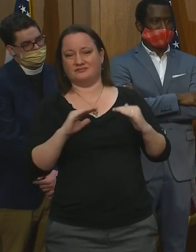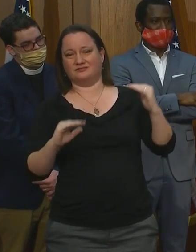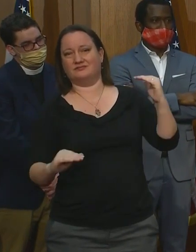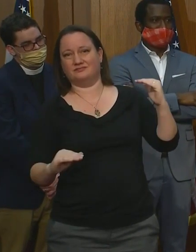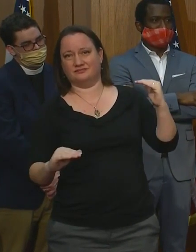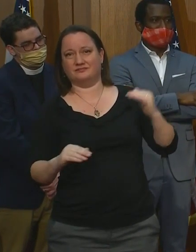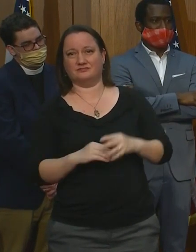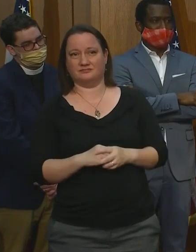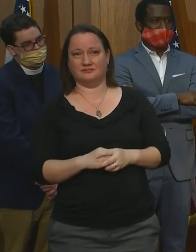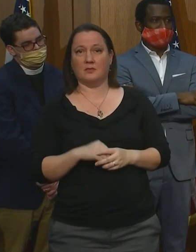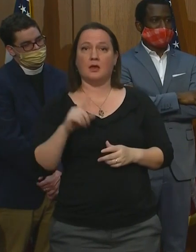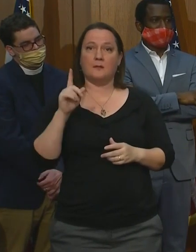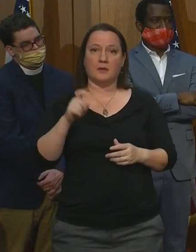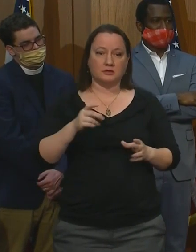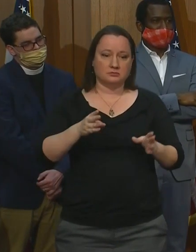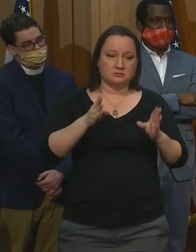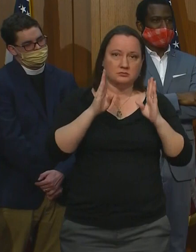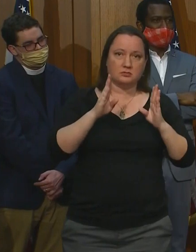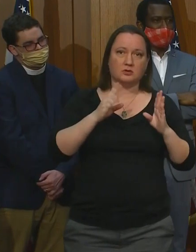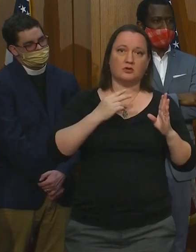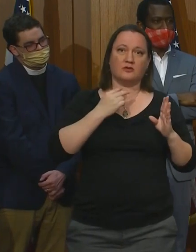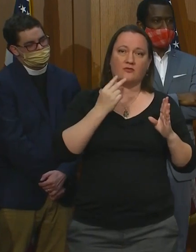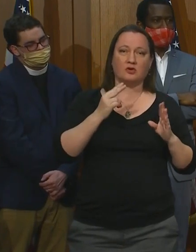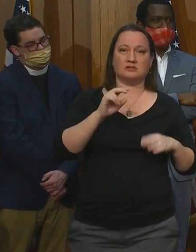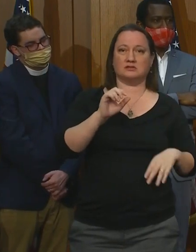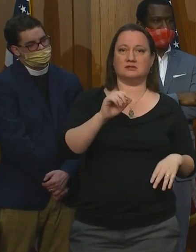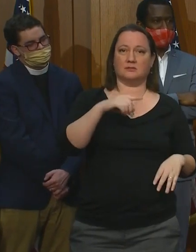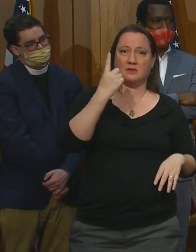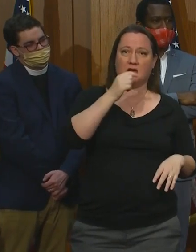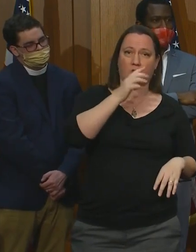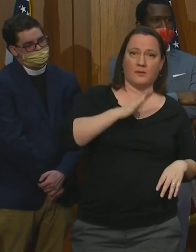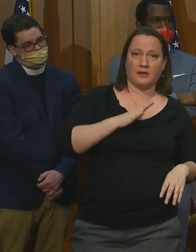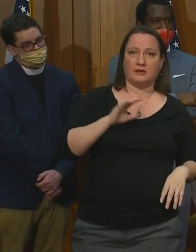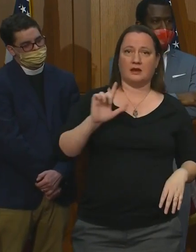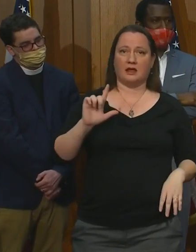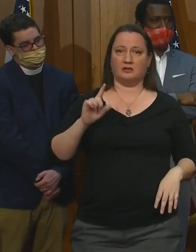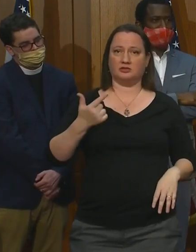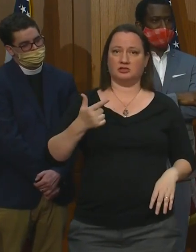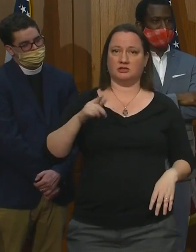AND SO WE WORK TO AMPLIFY THE